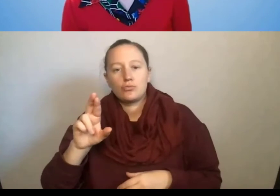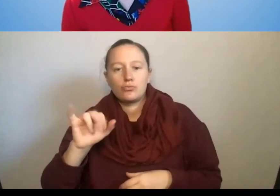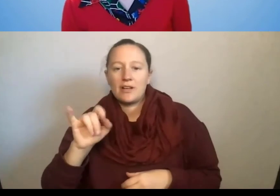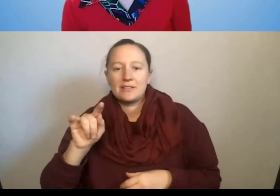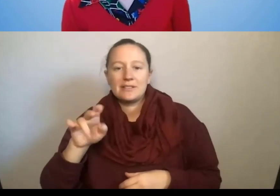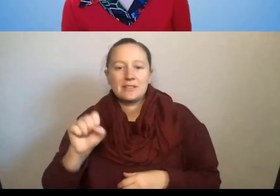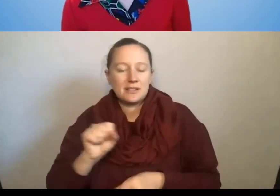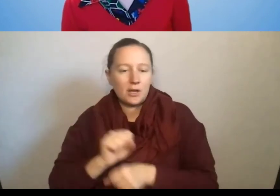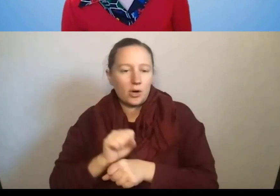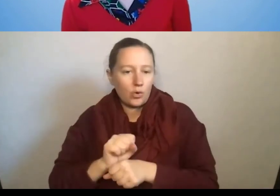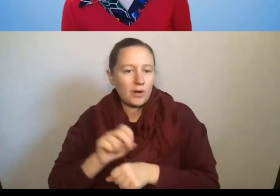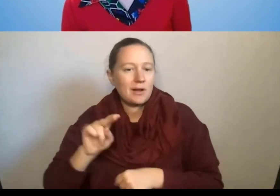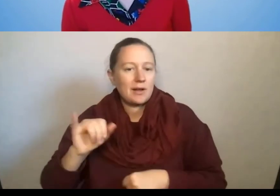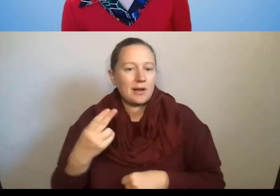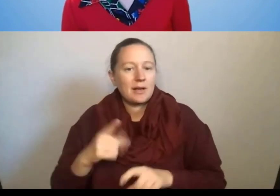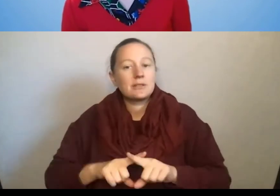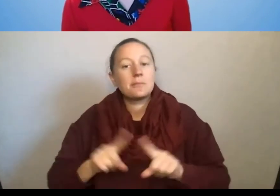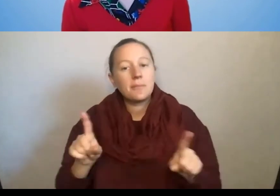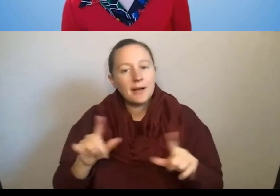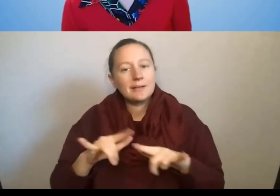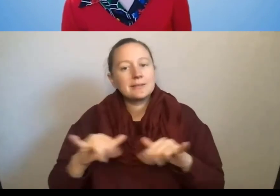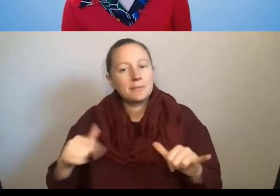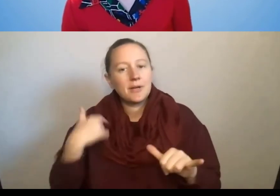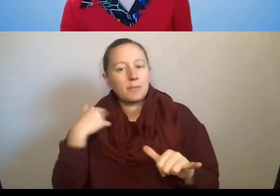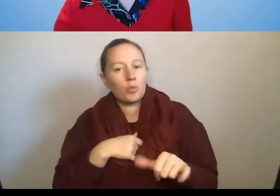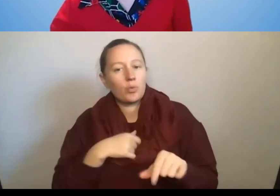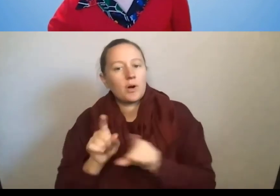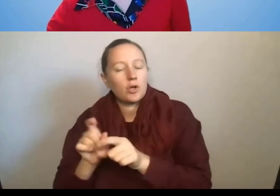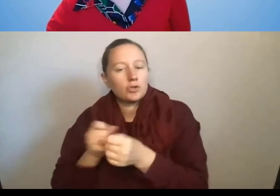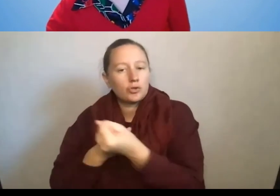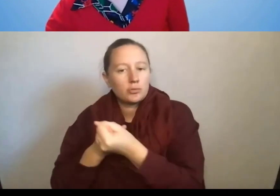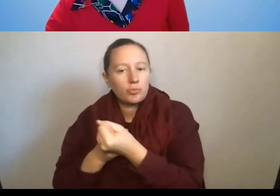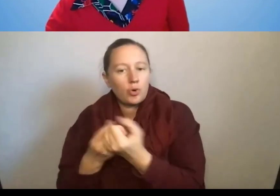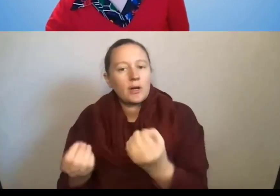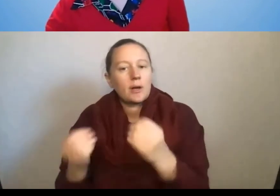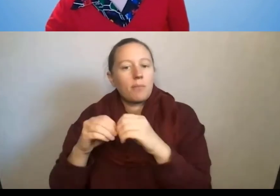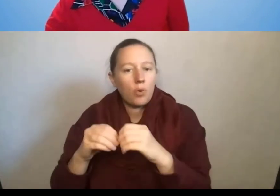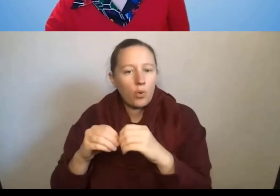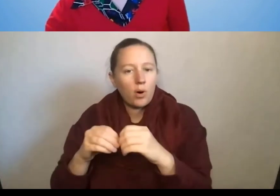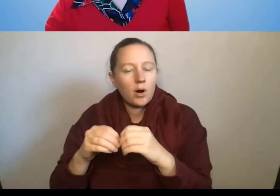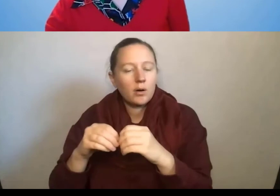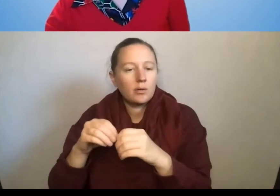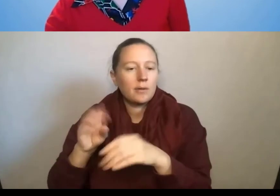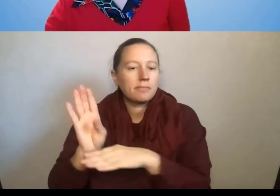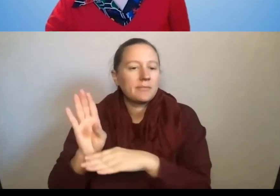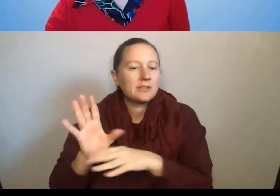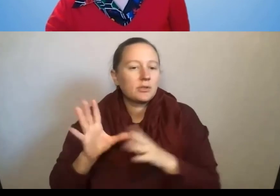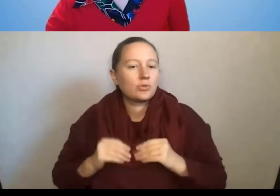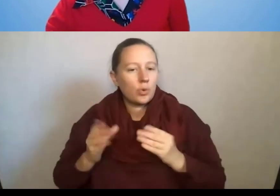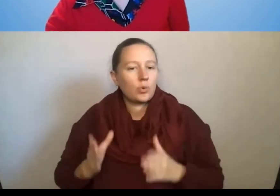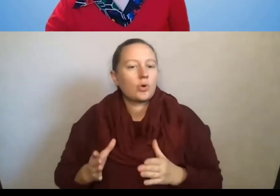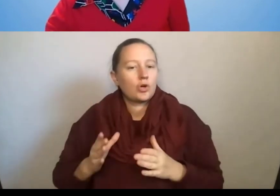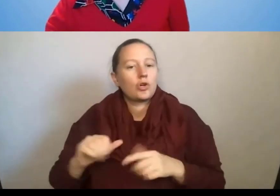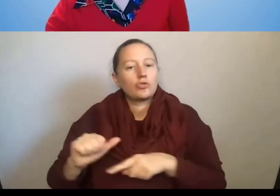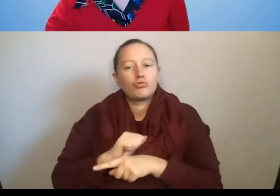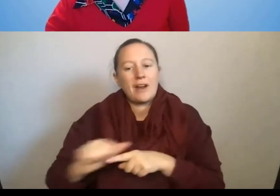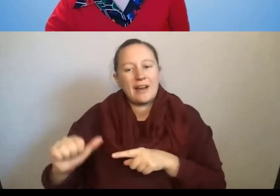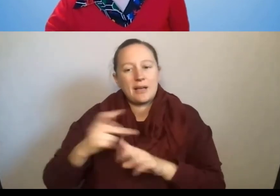but in addition to that, we're really supporting more entrepreneurship training programs like the I-Corps program,